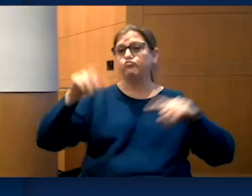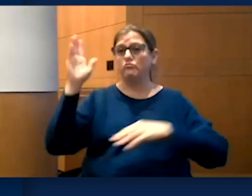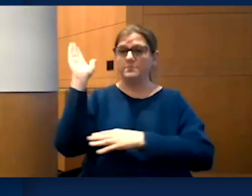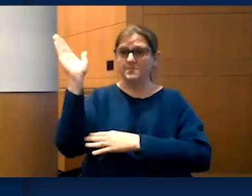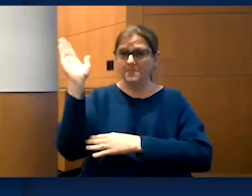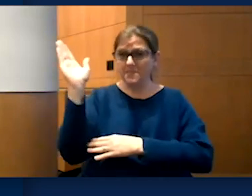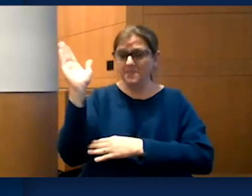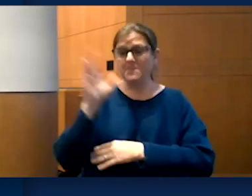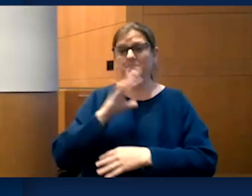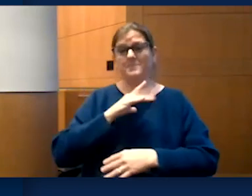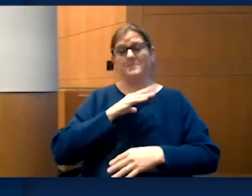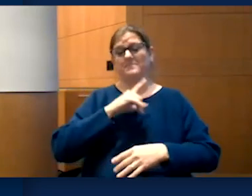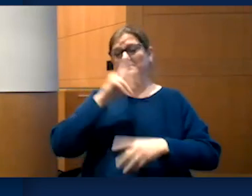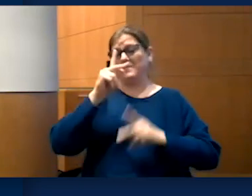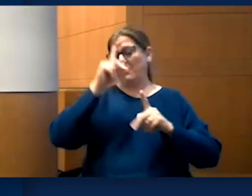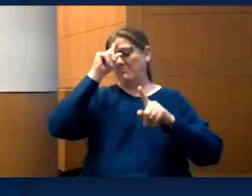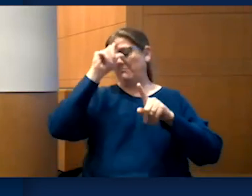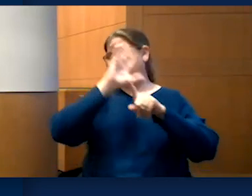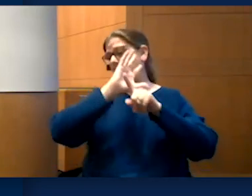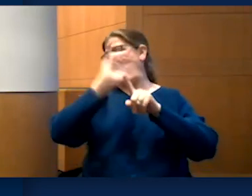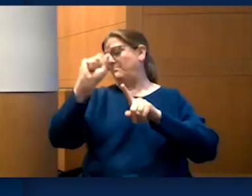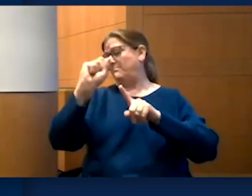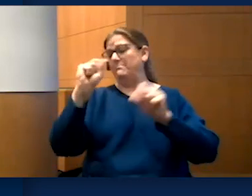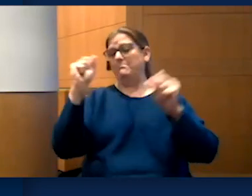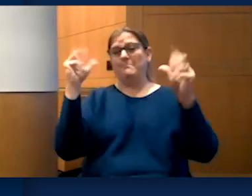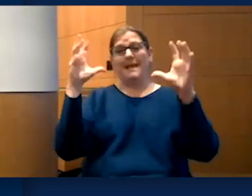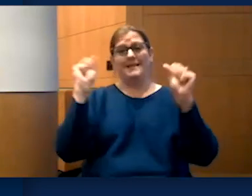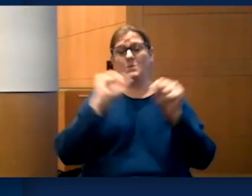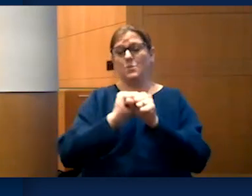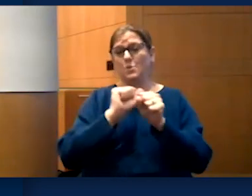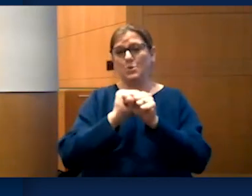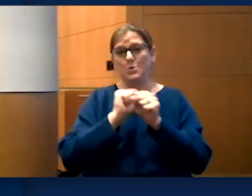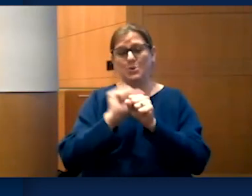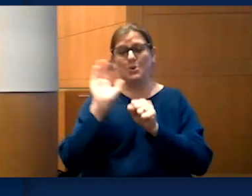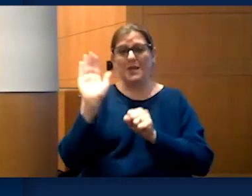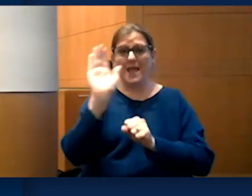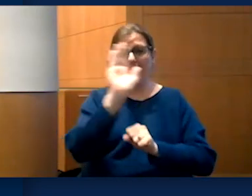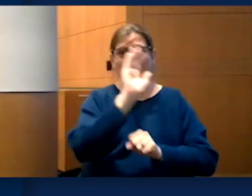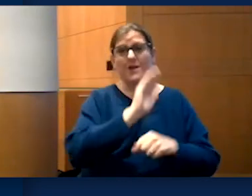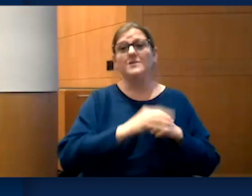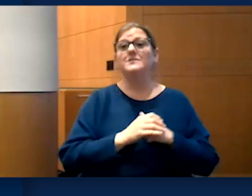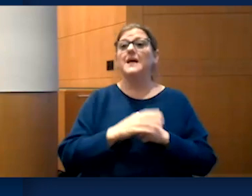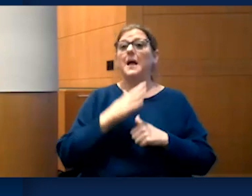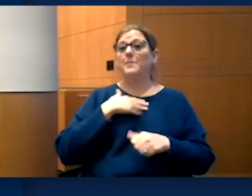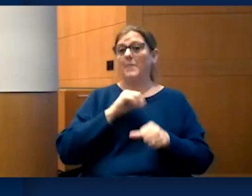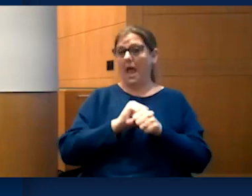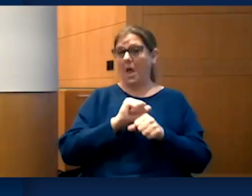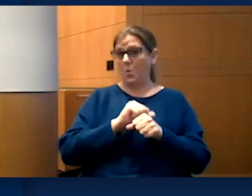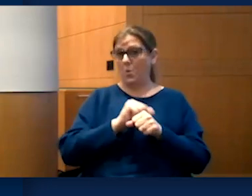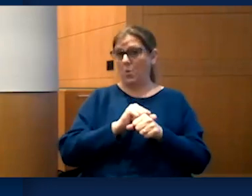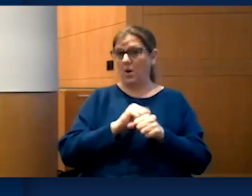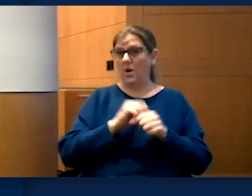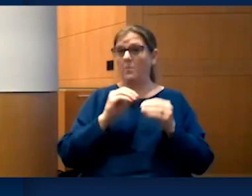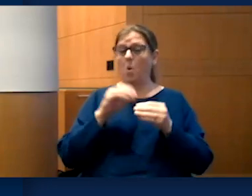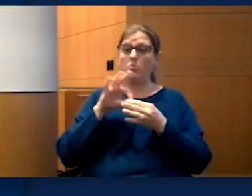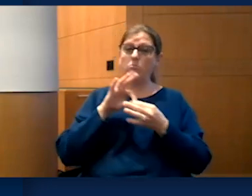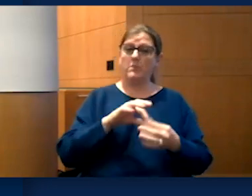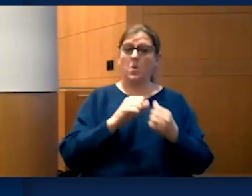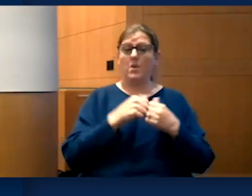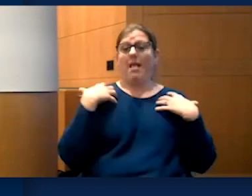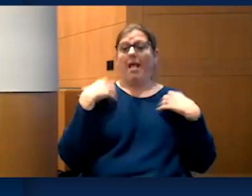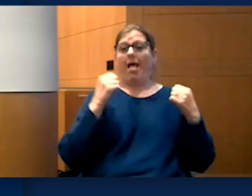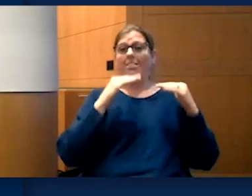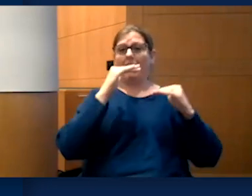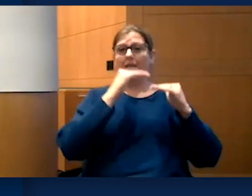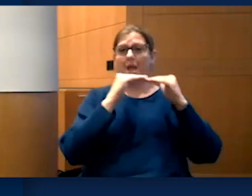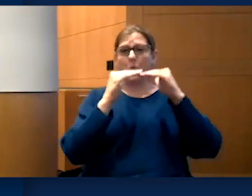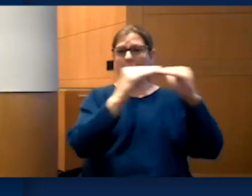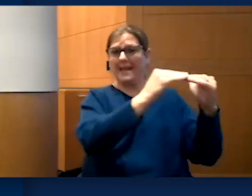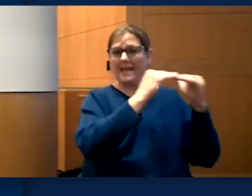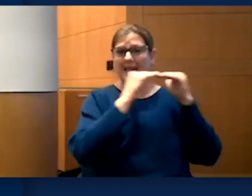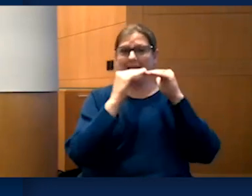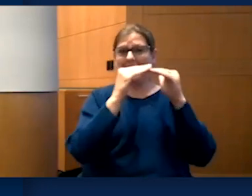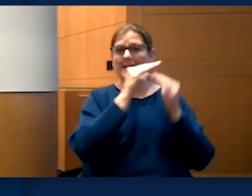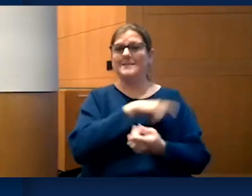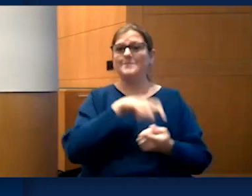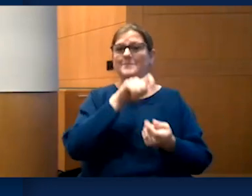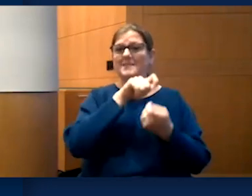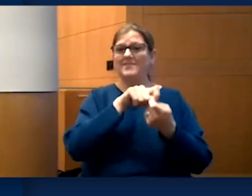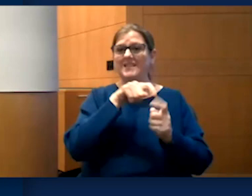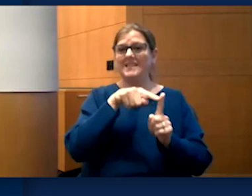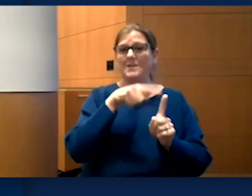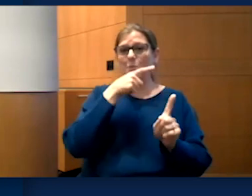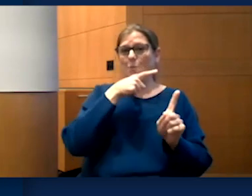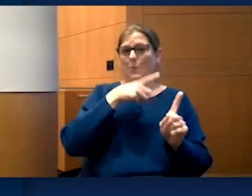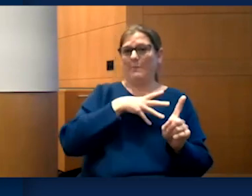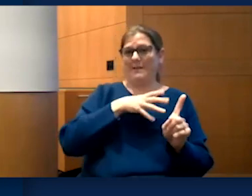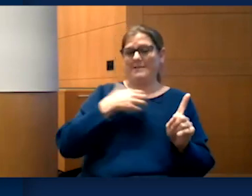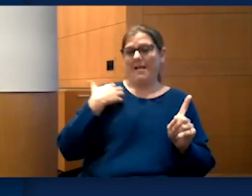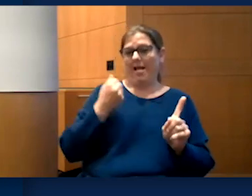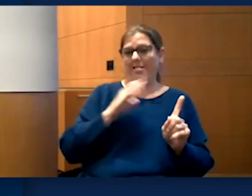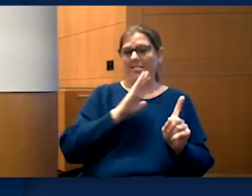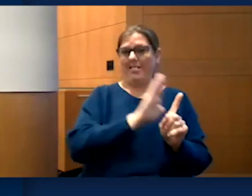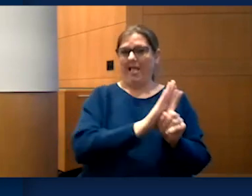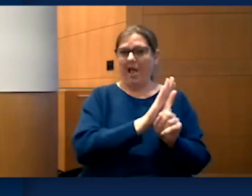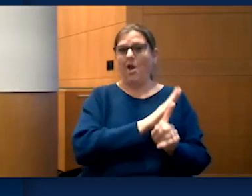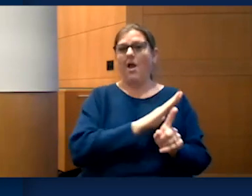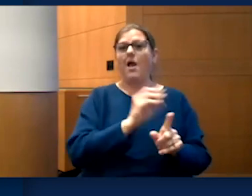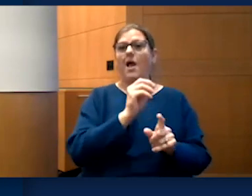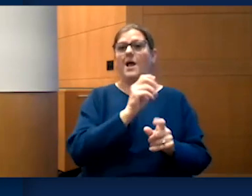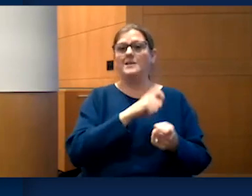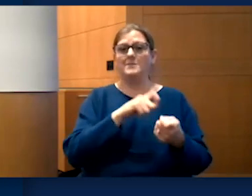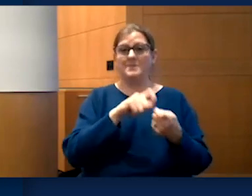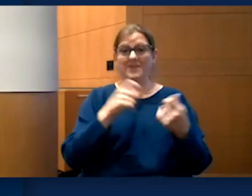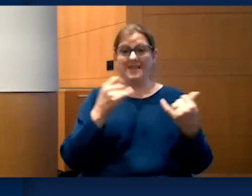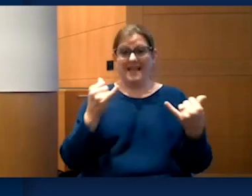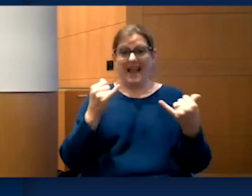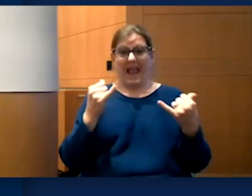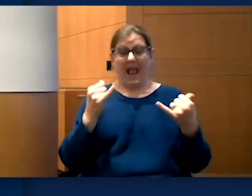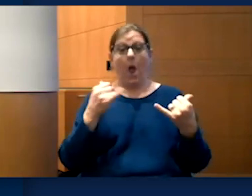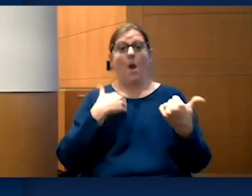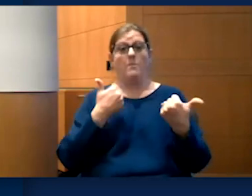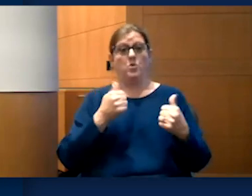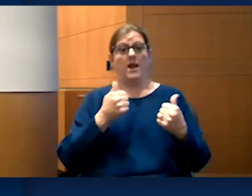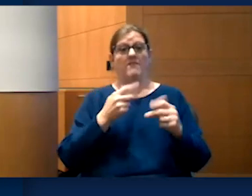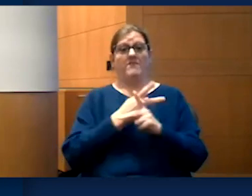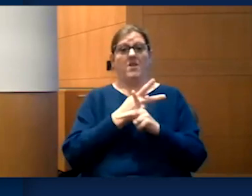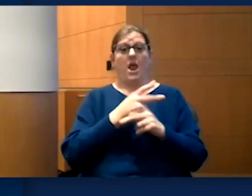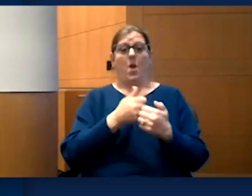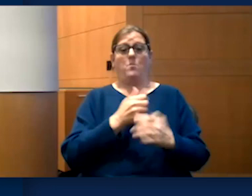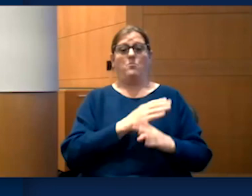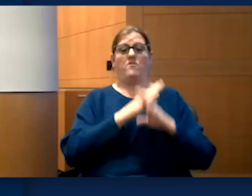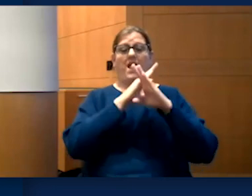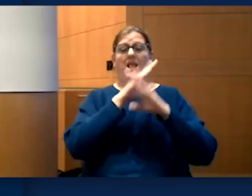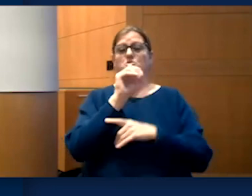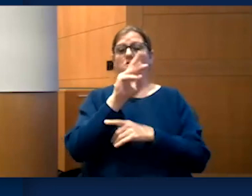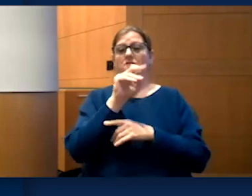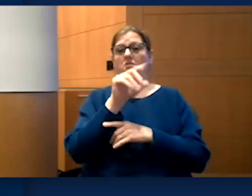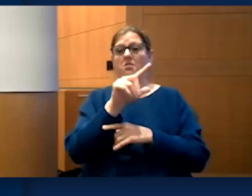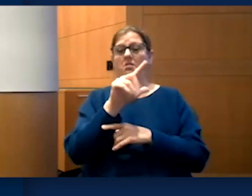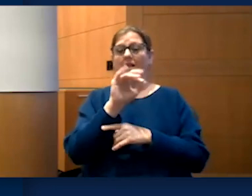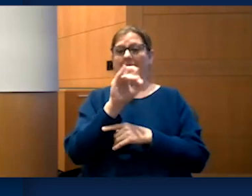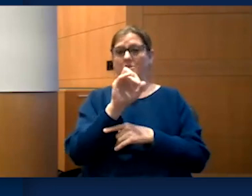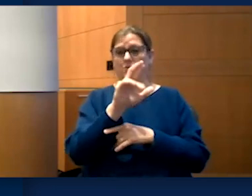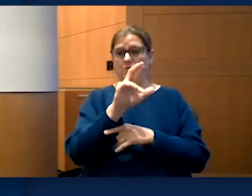My work is more on the health equity focus. I am specifically interested in women's health and most specifically I've spent my life trying to figure out how to prevent cervical cancer.